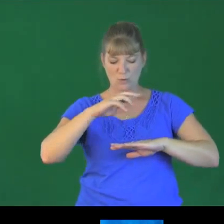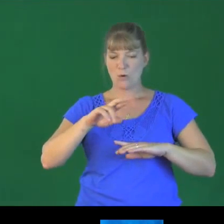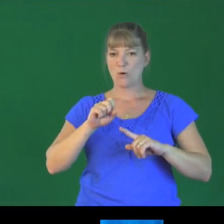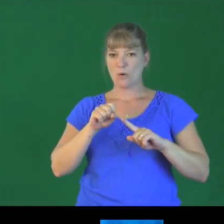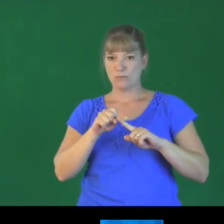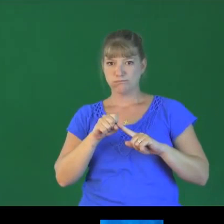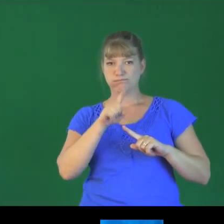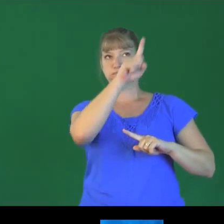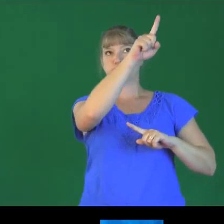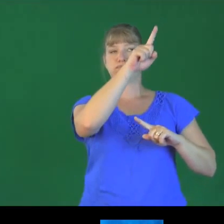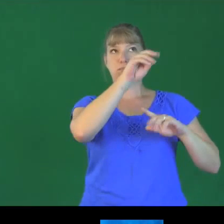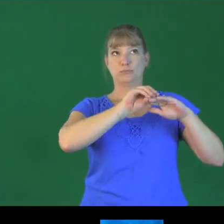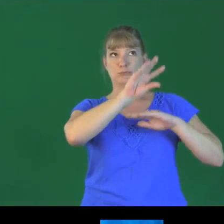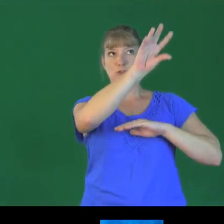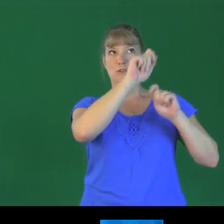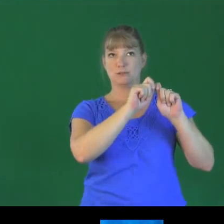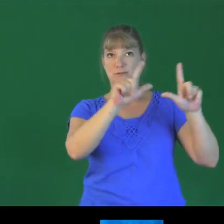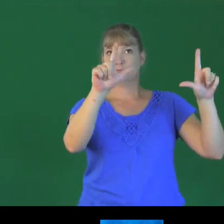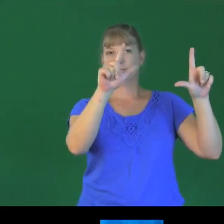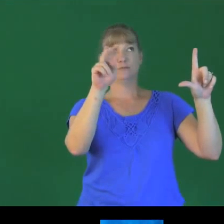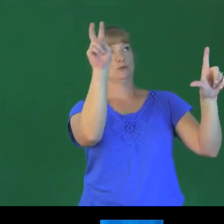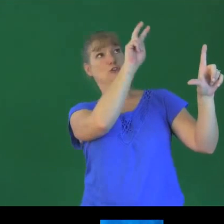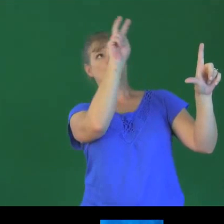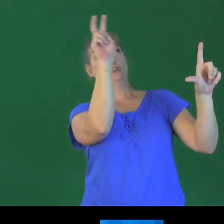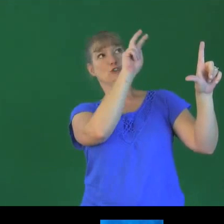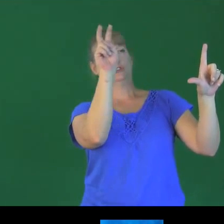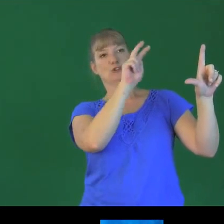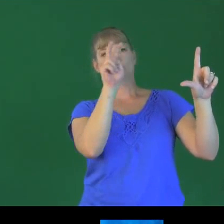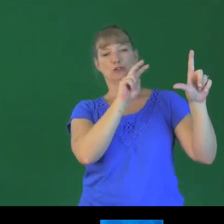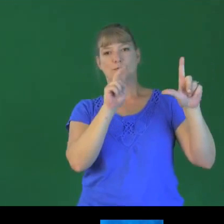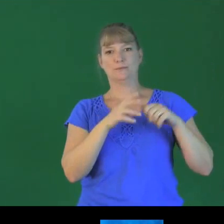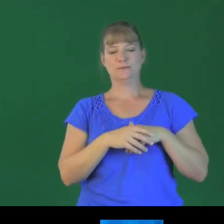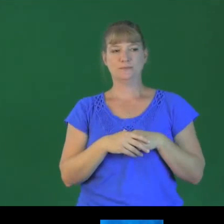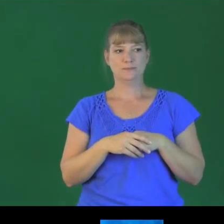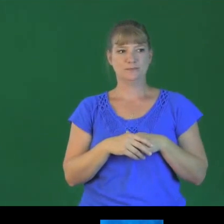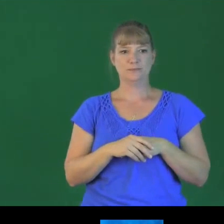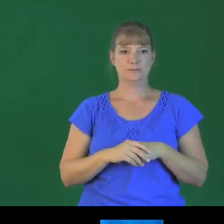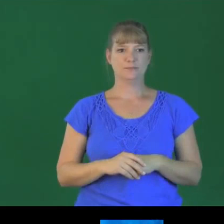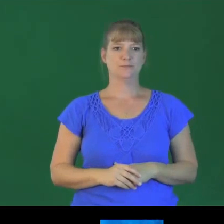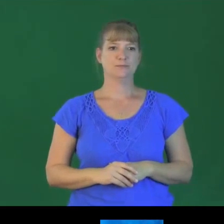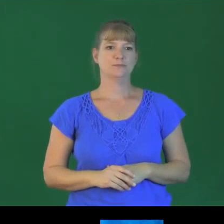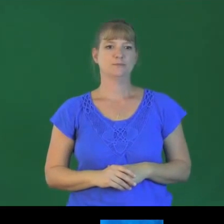up on the wall on a screen.